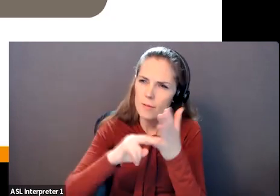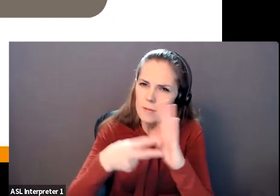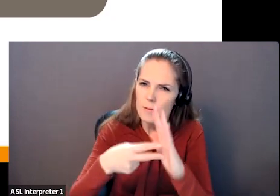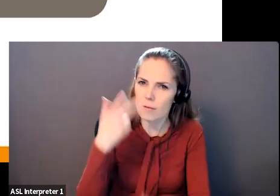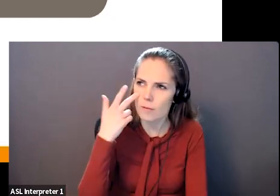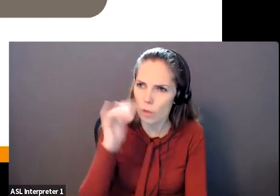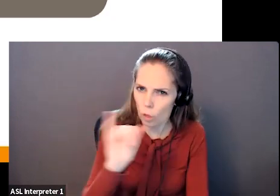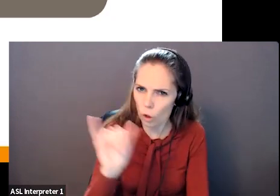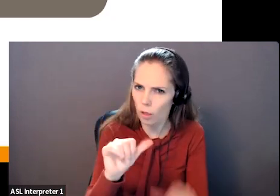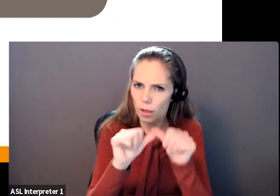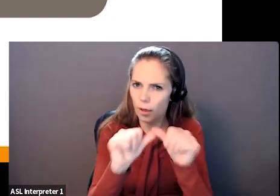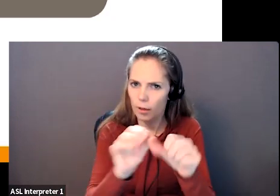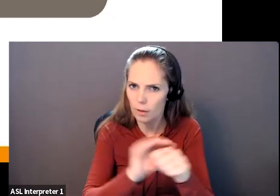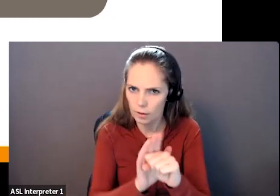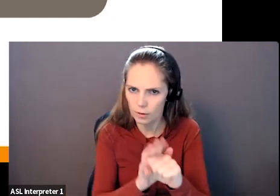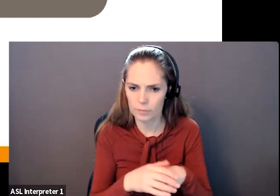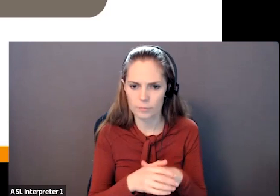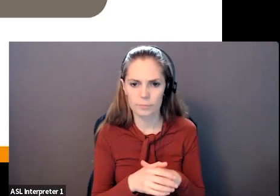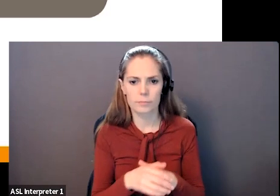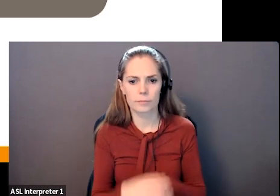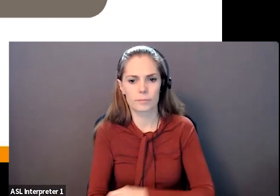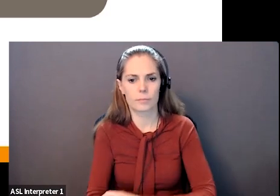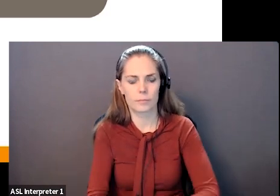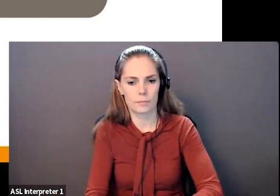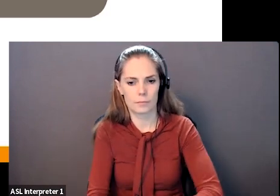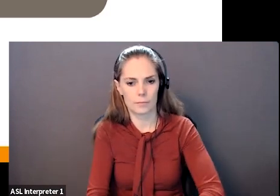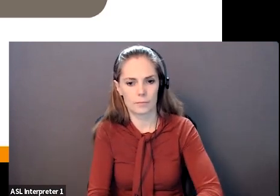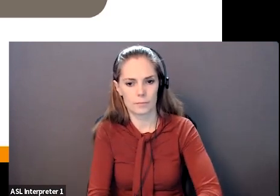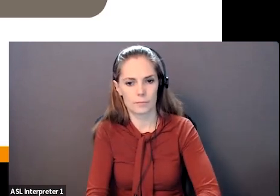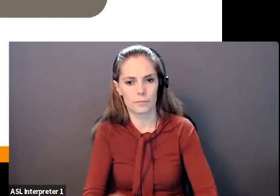Comorbidities, like any time you have an injury or illness obviously where you have other conditions